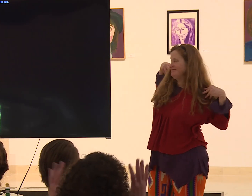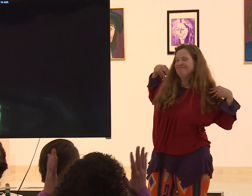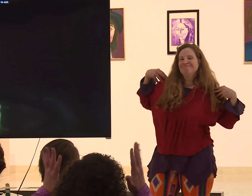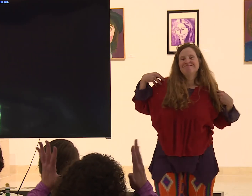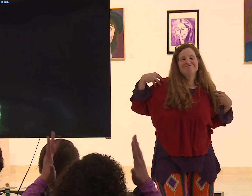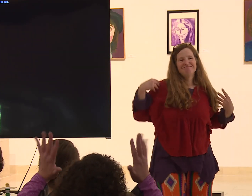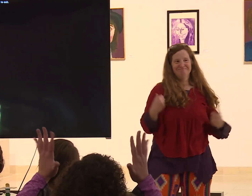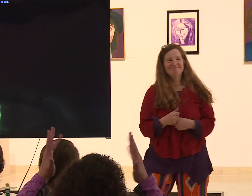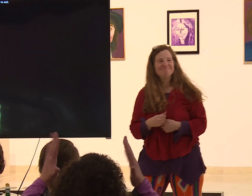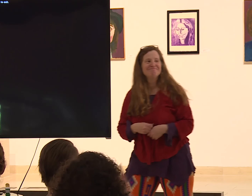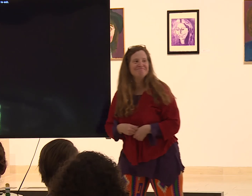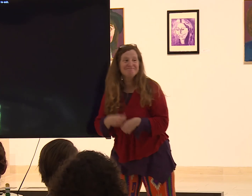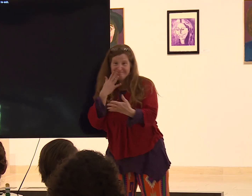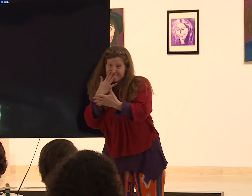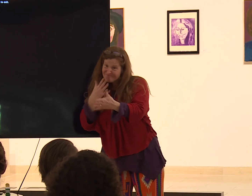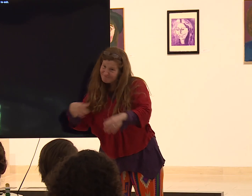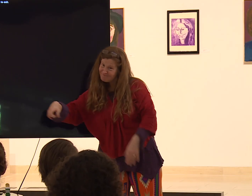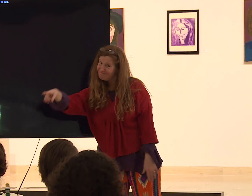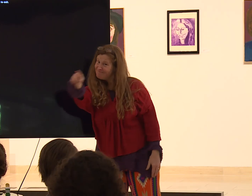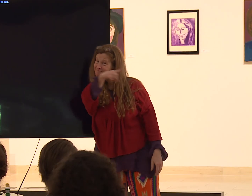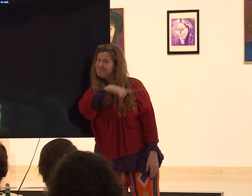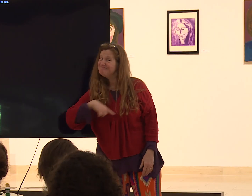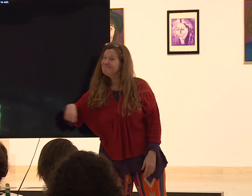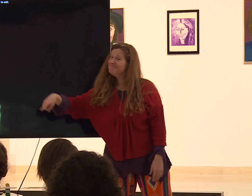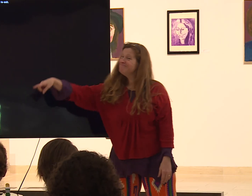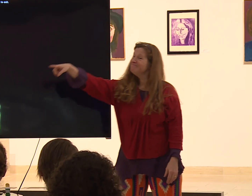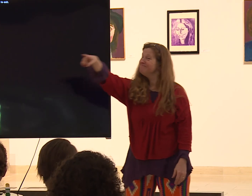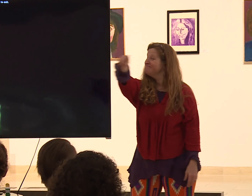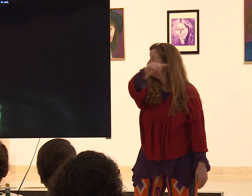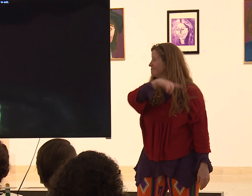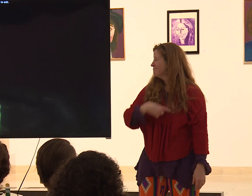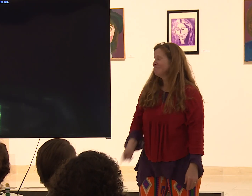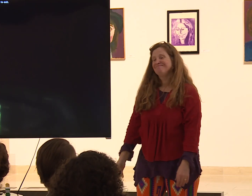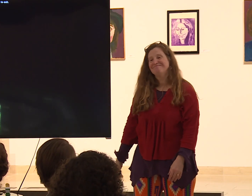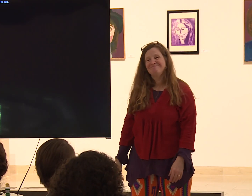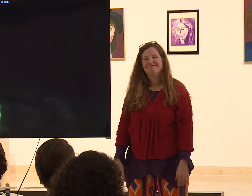Thank you so much for attending. Thank you.